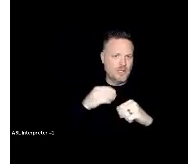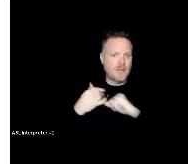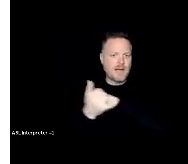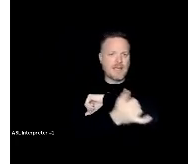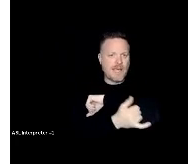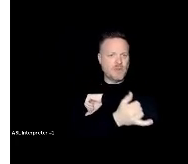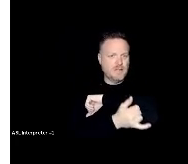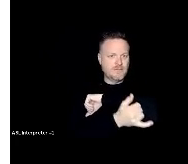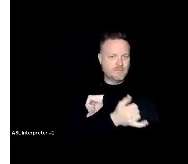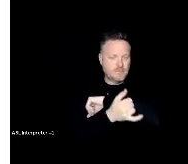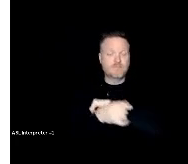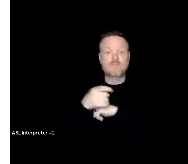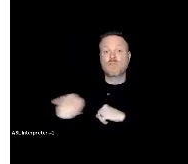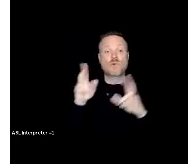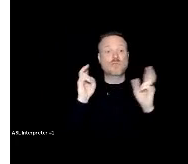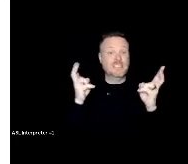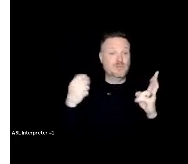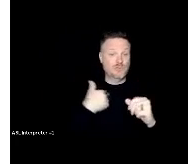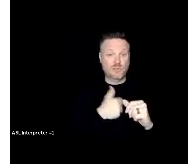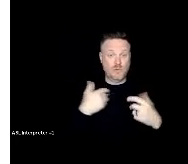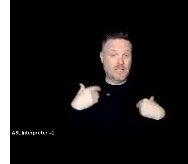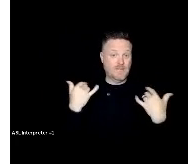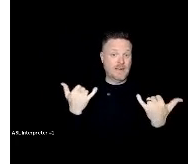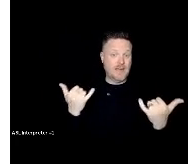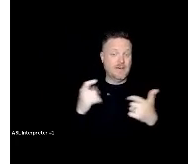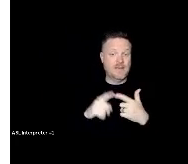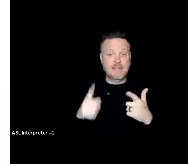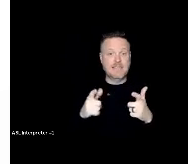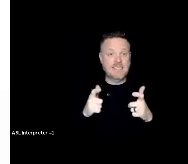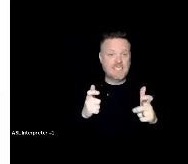The issues that we have right now are his impulsiveness that he is on Concerta for,